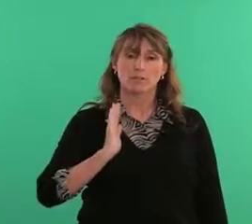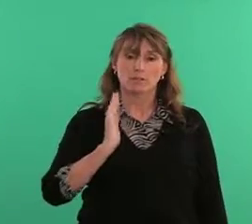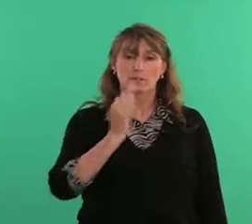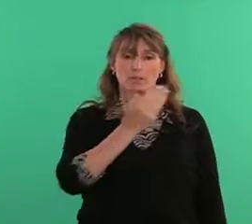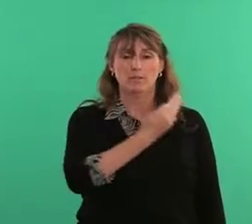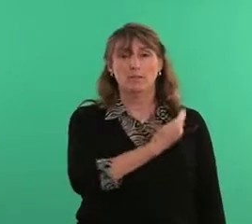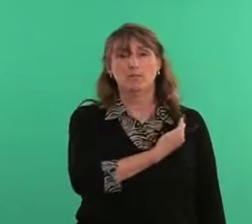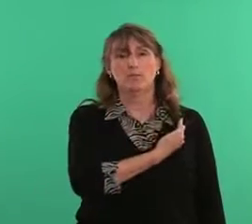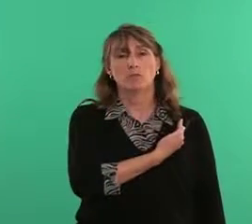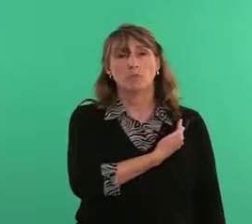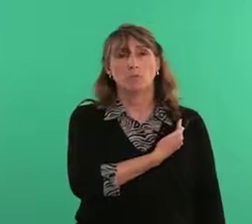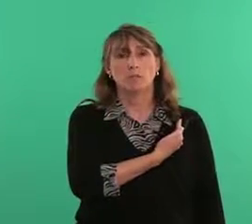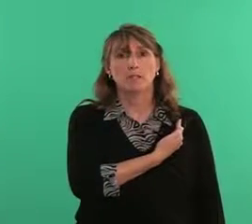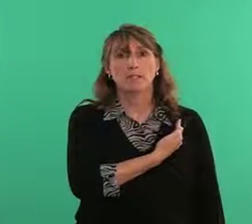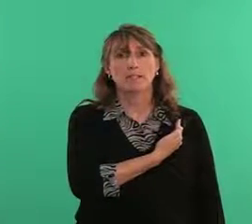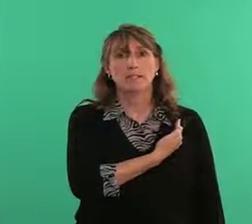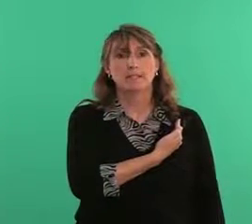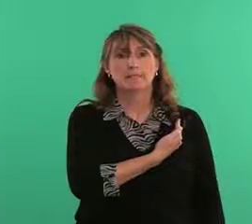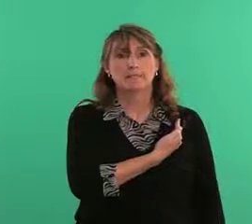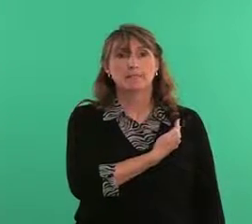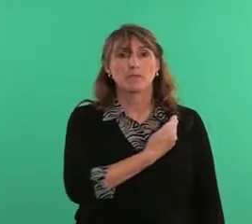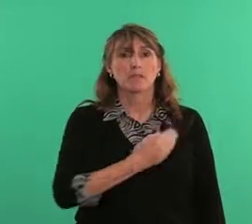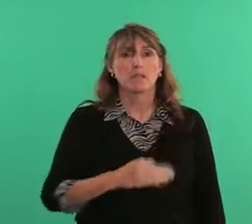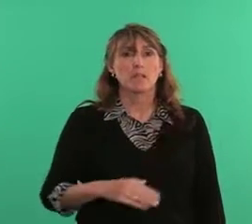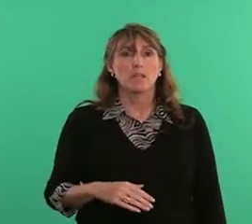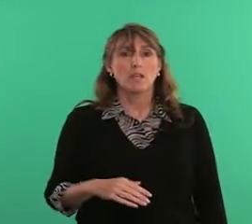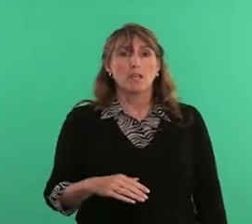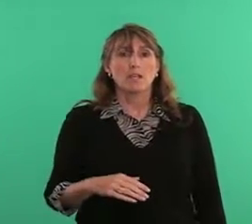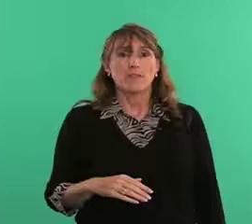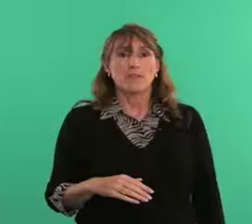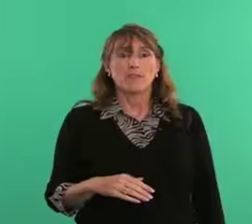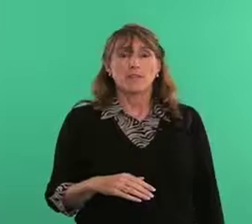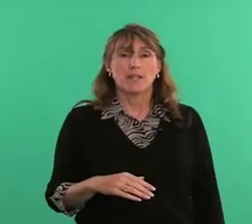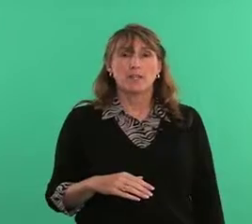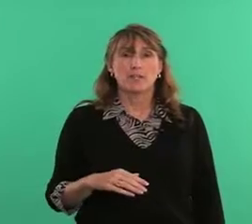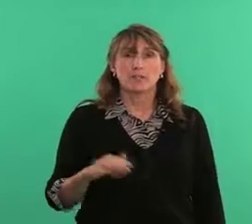swoop it like this their, theirs